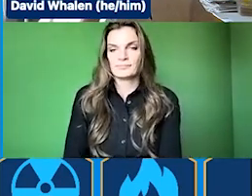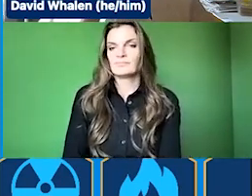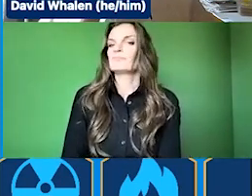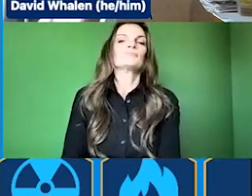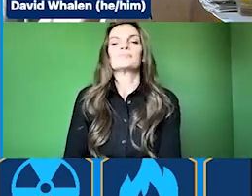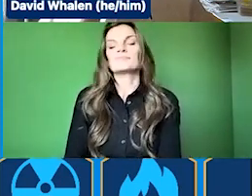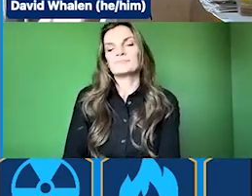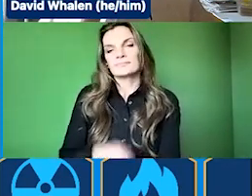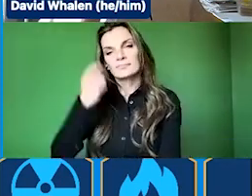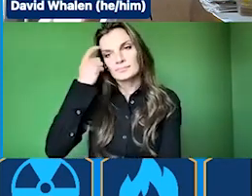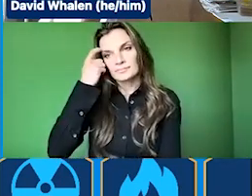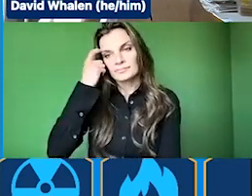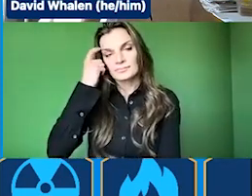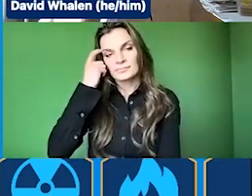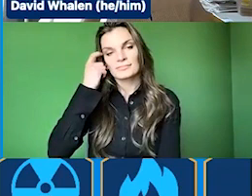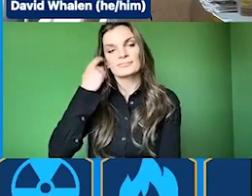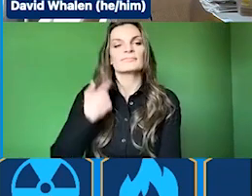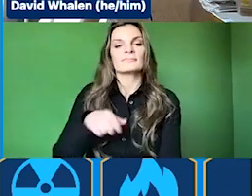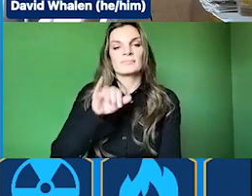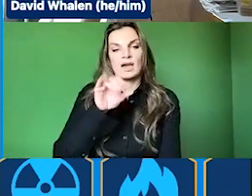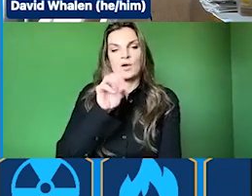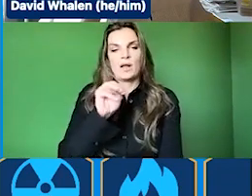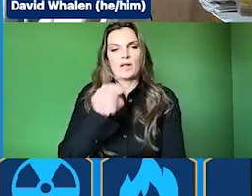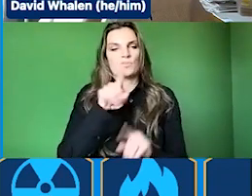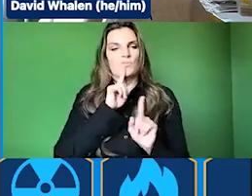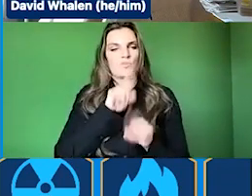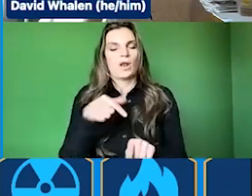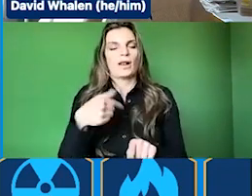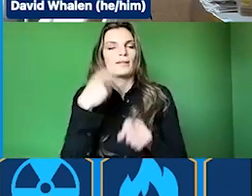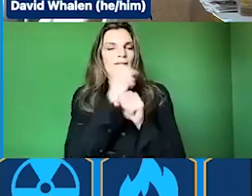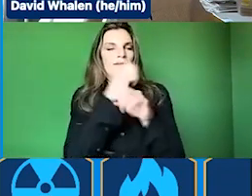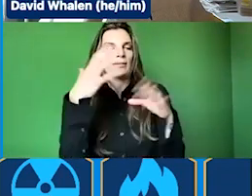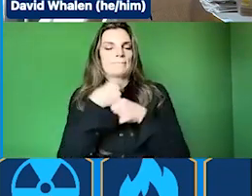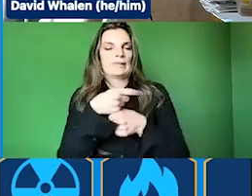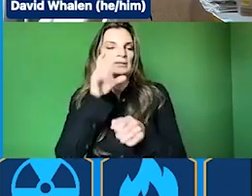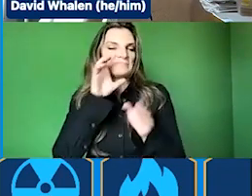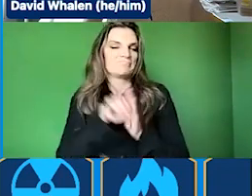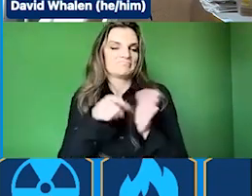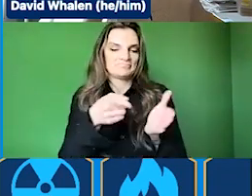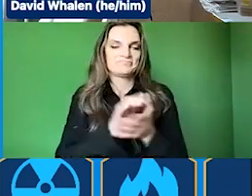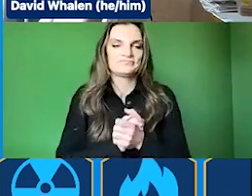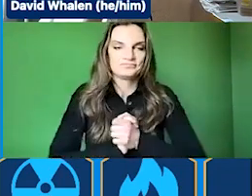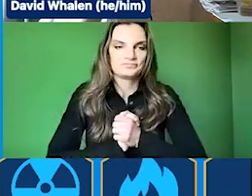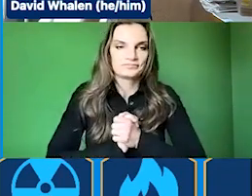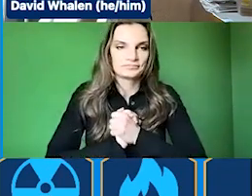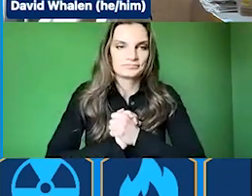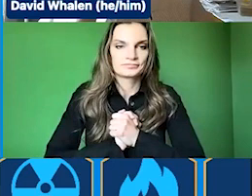with IOM report has. This is just showing how you have this need for critical care resources